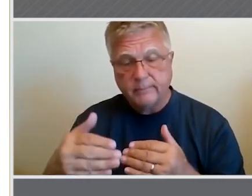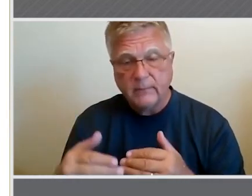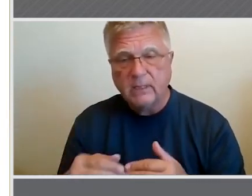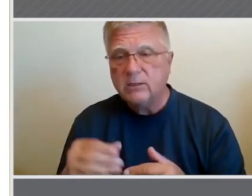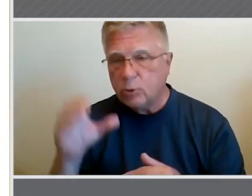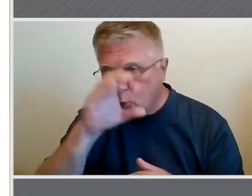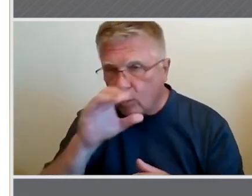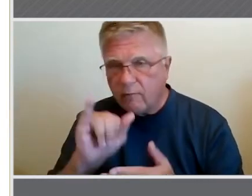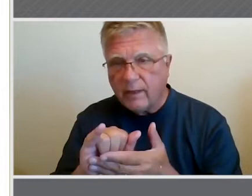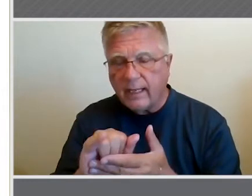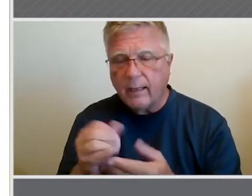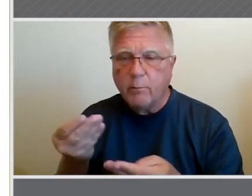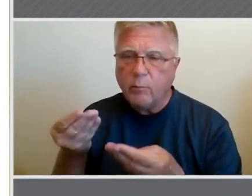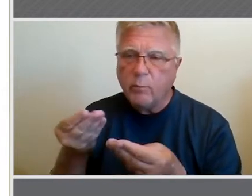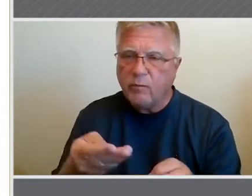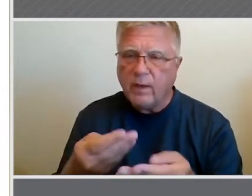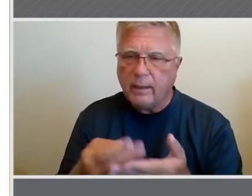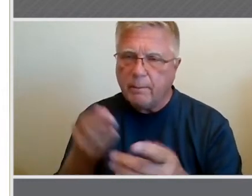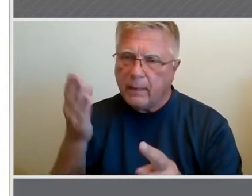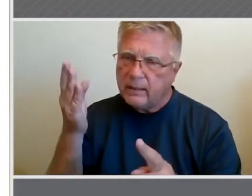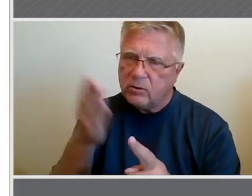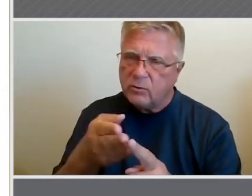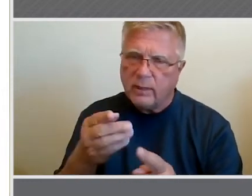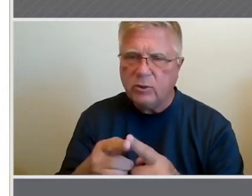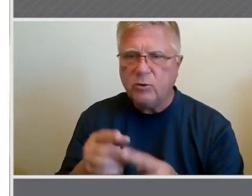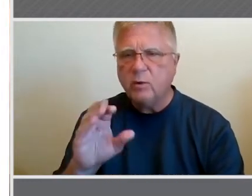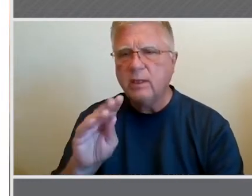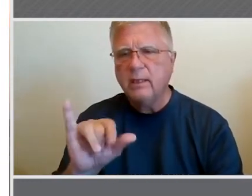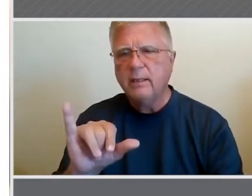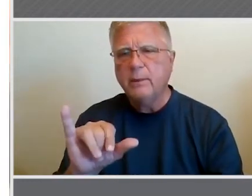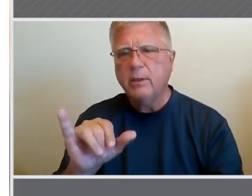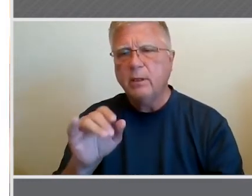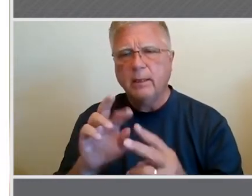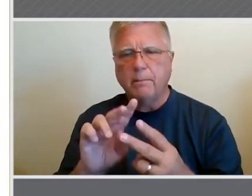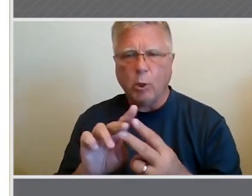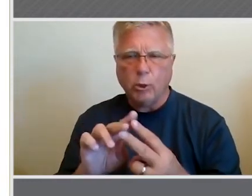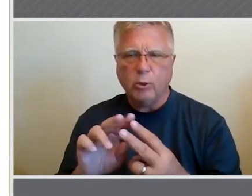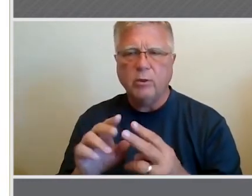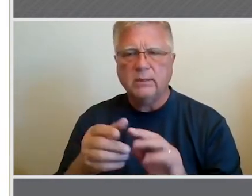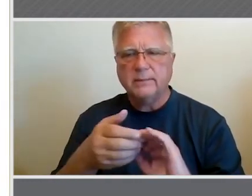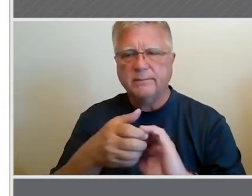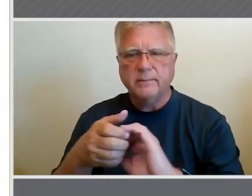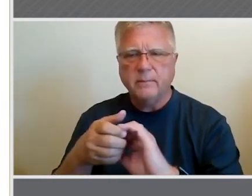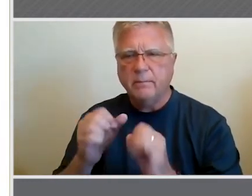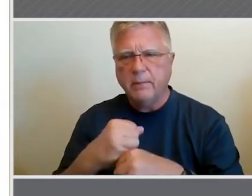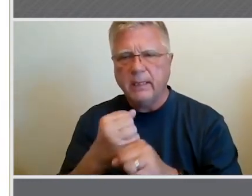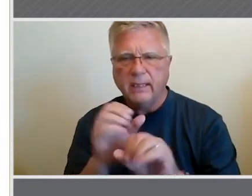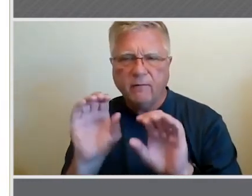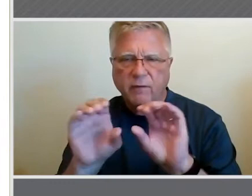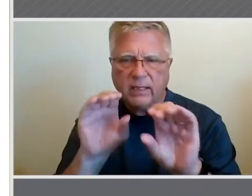For really providing dollars directly to our community partners to make investments in their, in their communities.